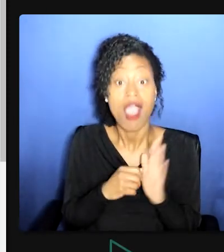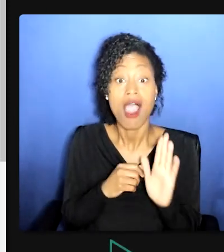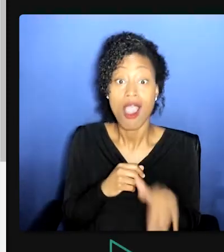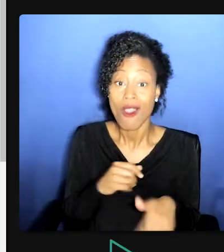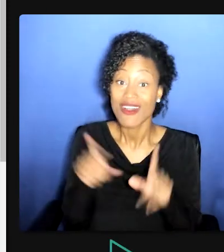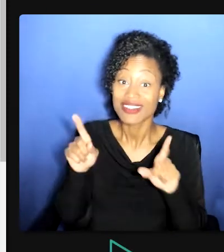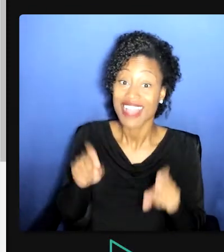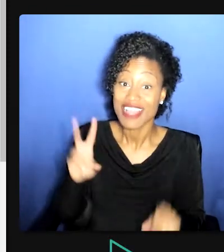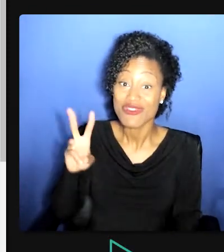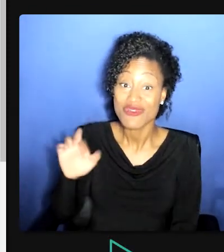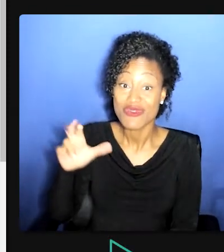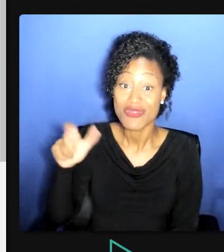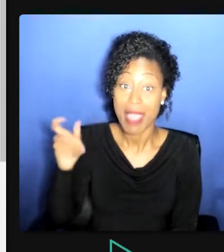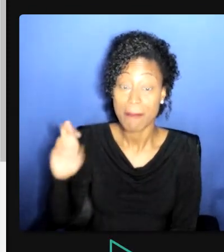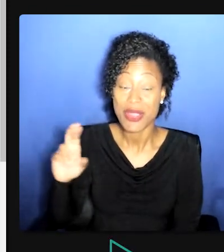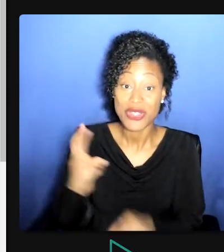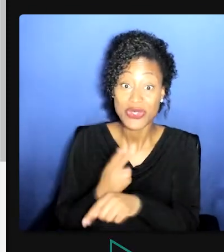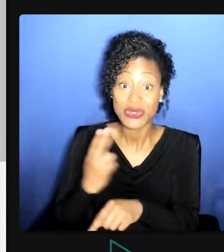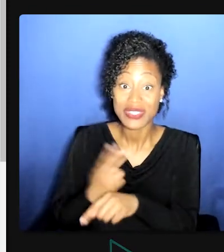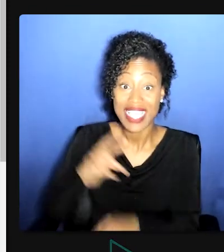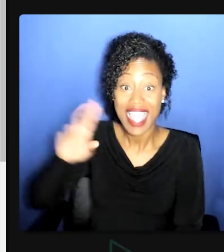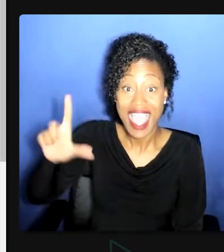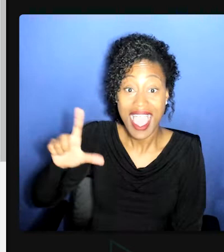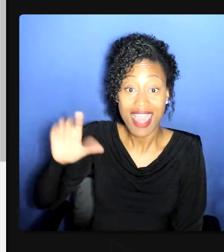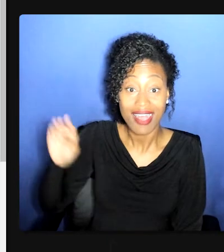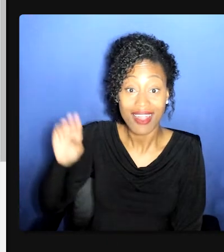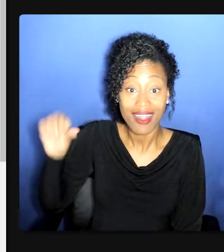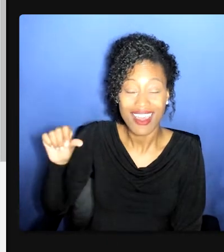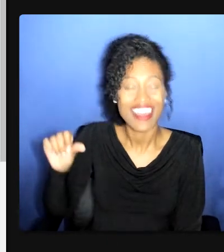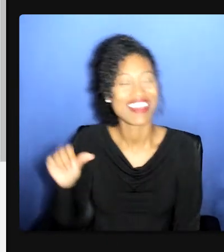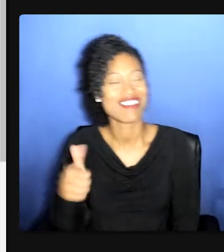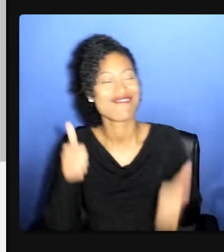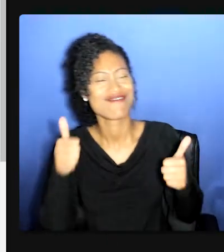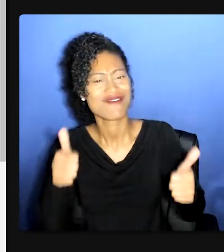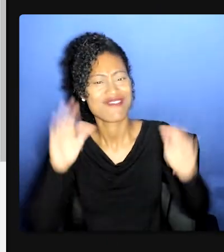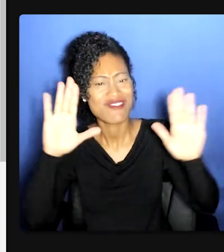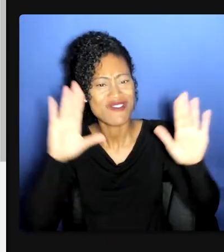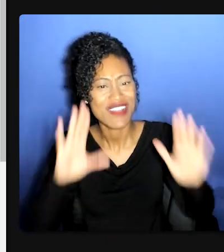Why don't we test the Wrapper sample using LMA? [Emma] Great idea!